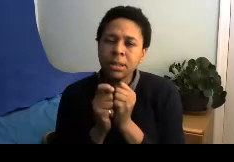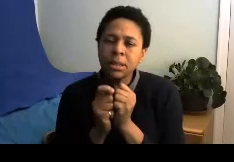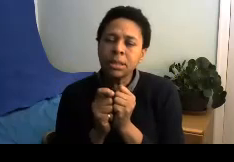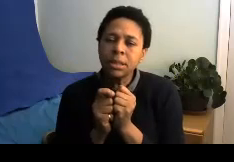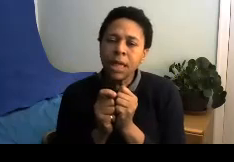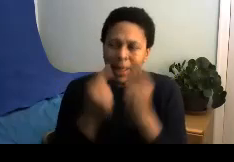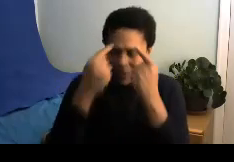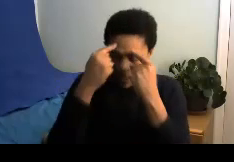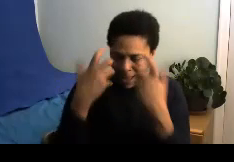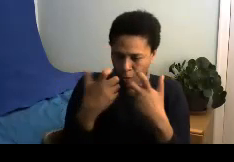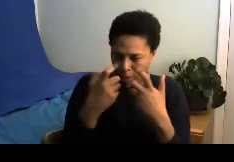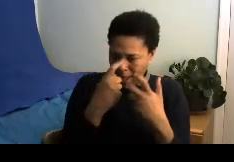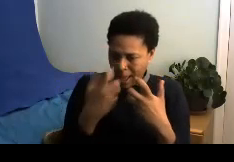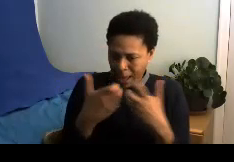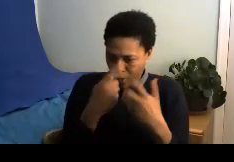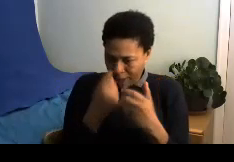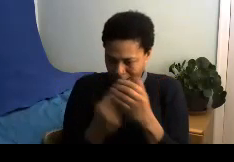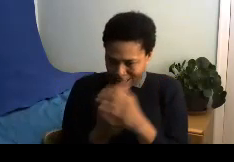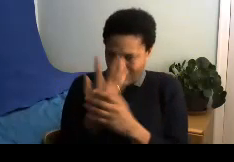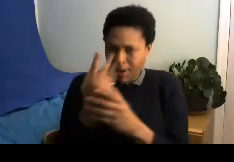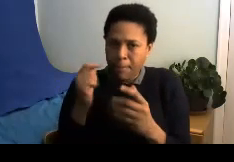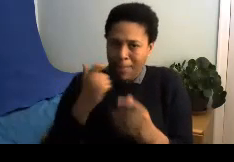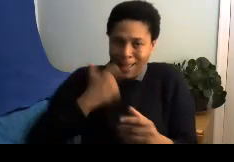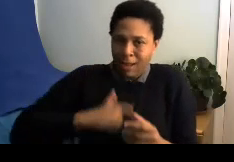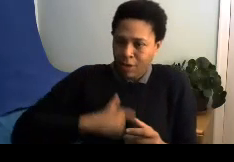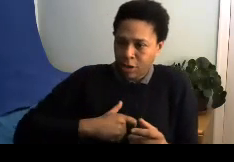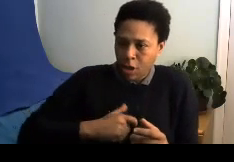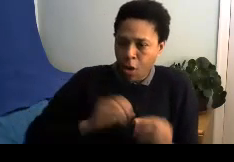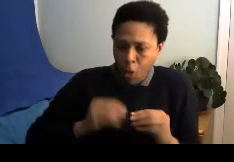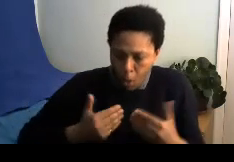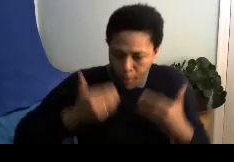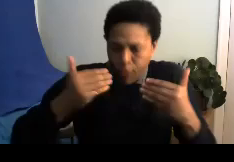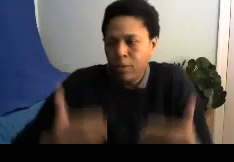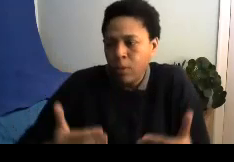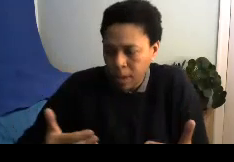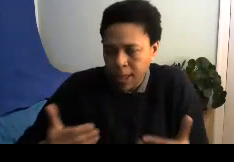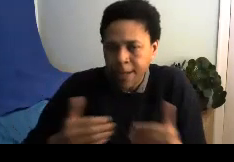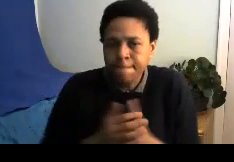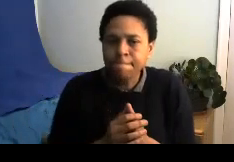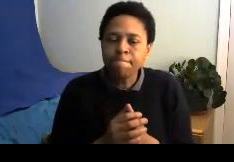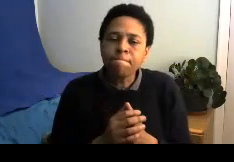in the first place. Um, so, you know, my book's been out for six